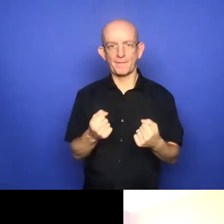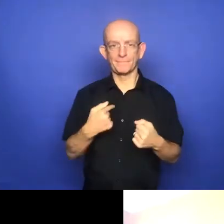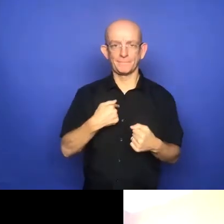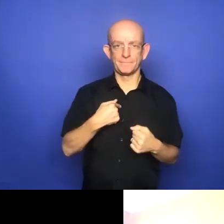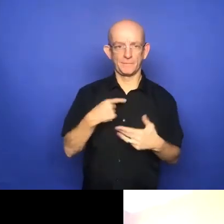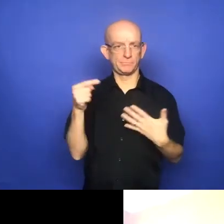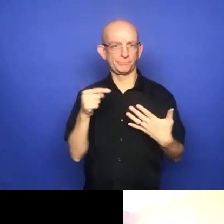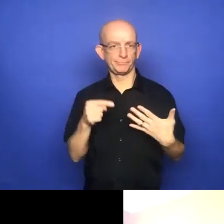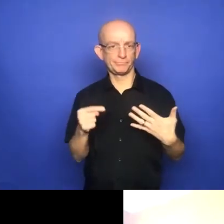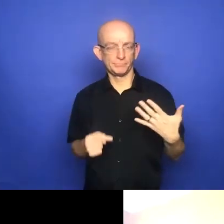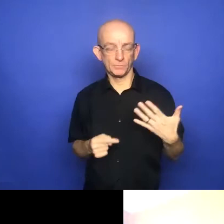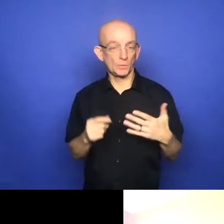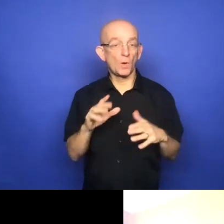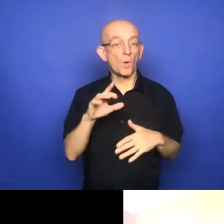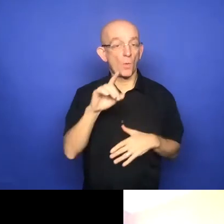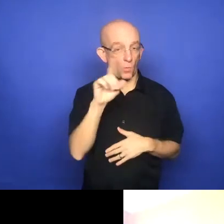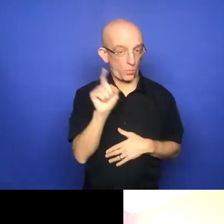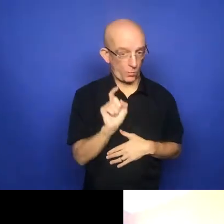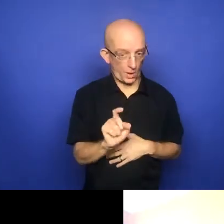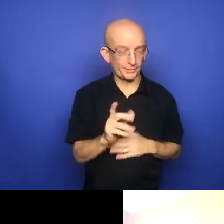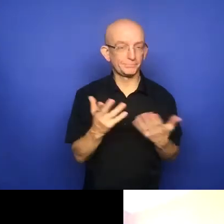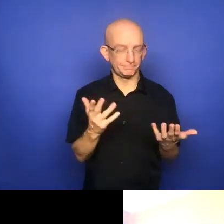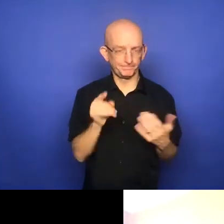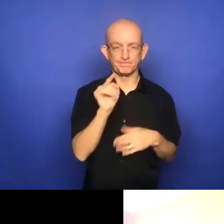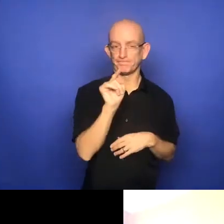and because quite a number of